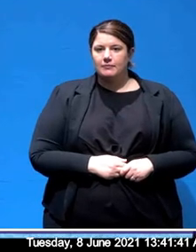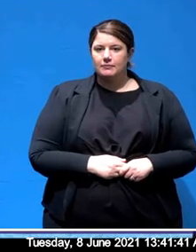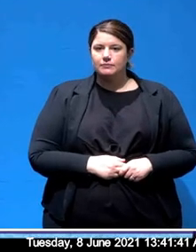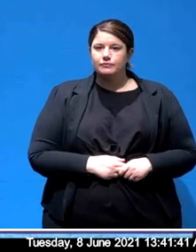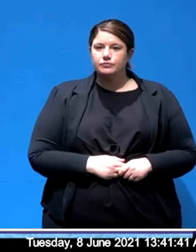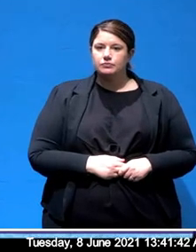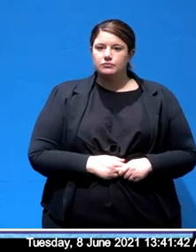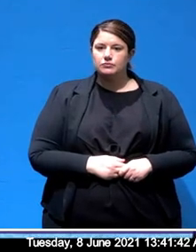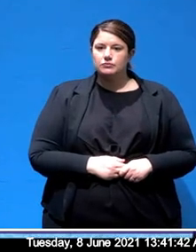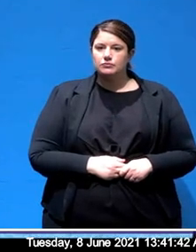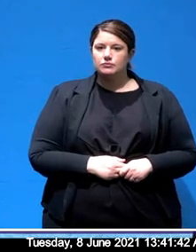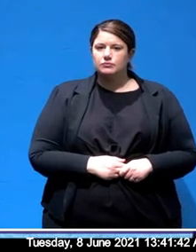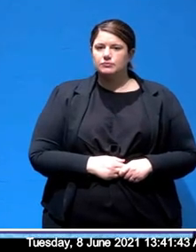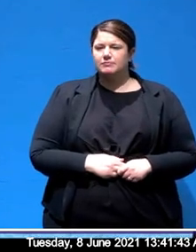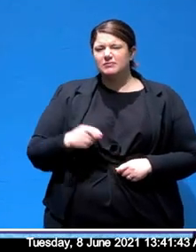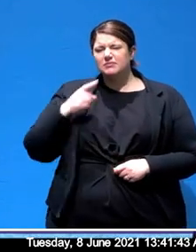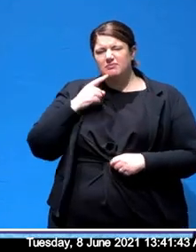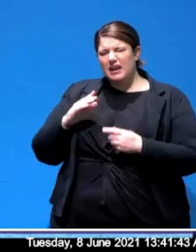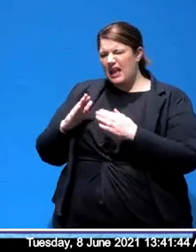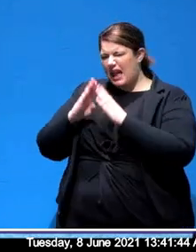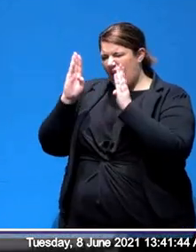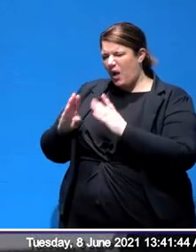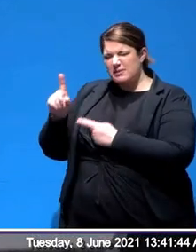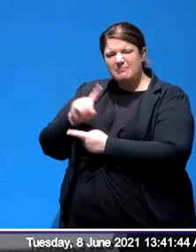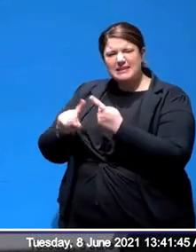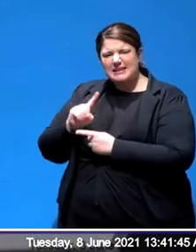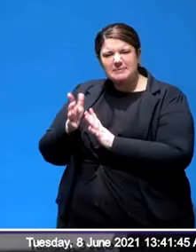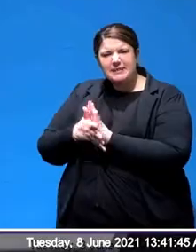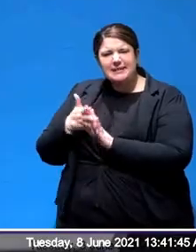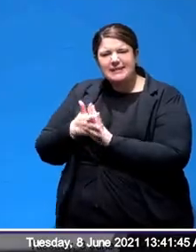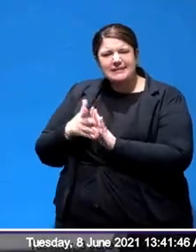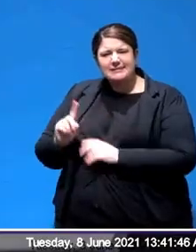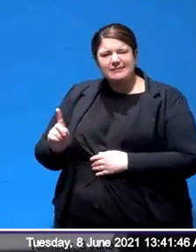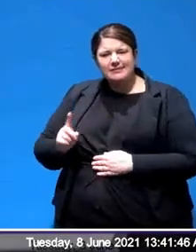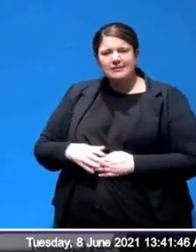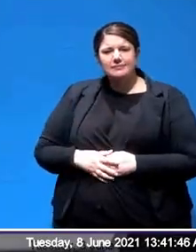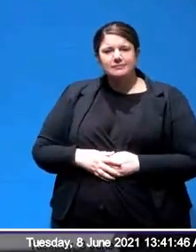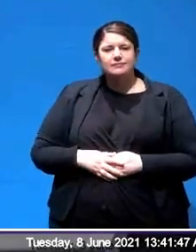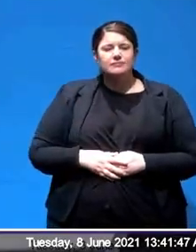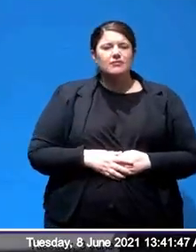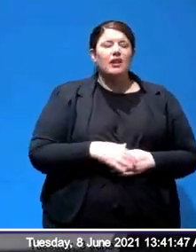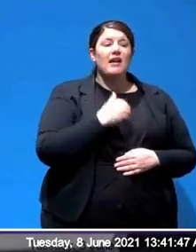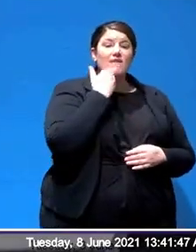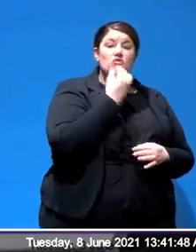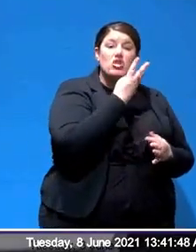What do you mean by "house meetings"? We used to have quarterly team meetings, where all the staff